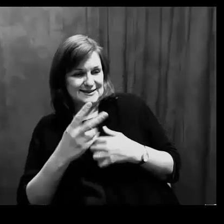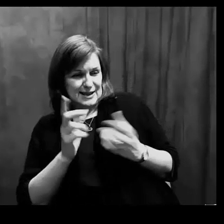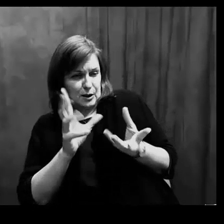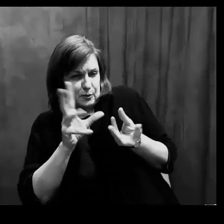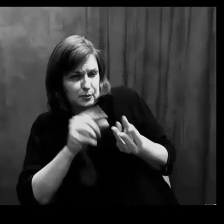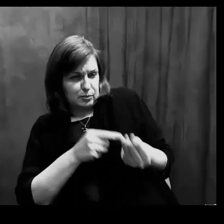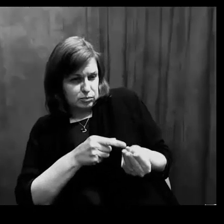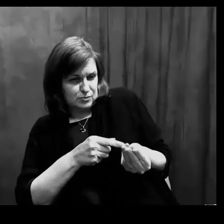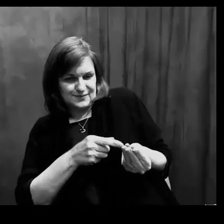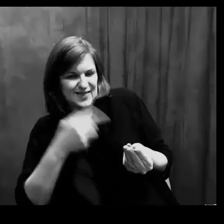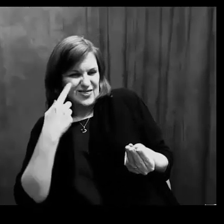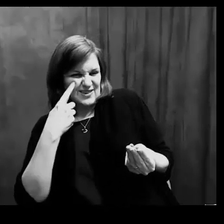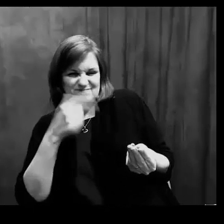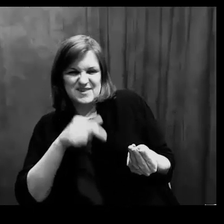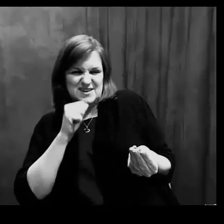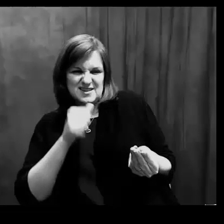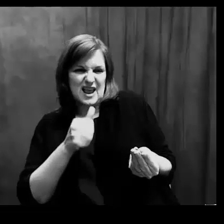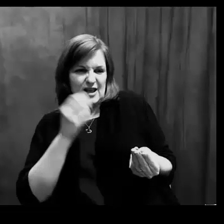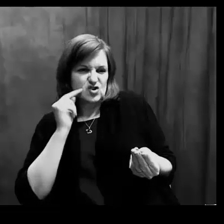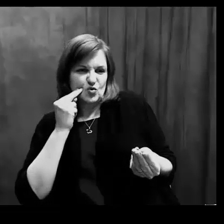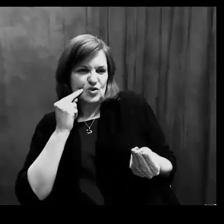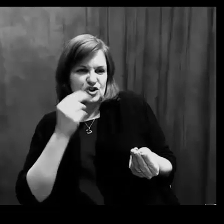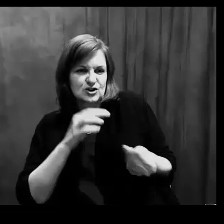looked at as not as nutritious